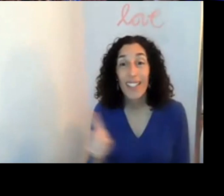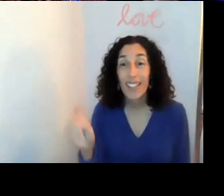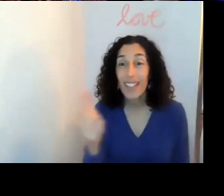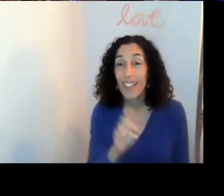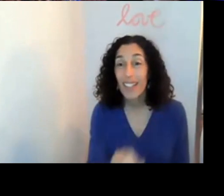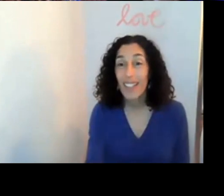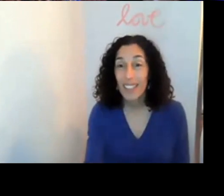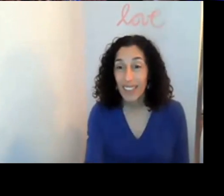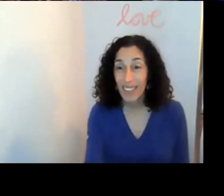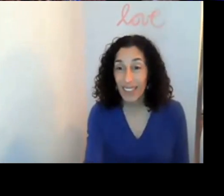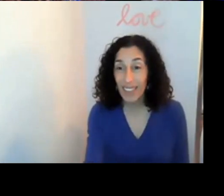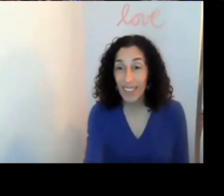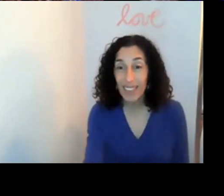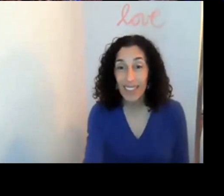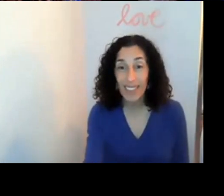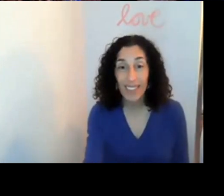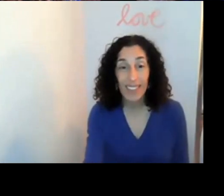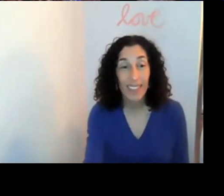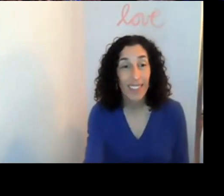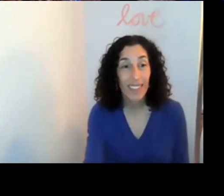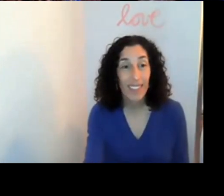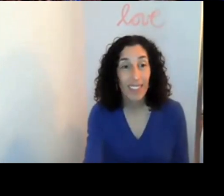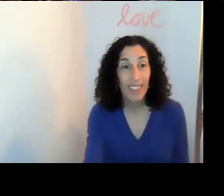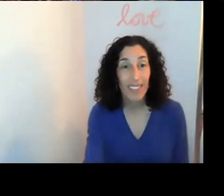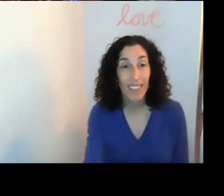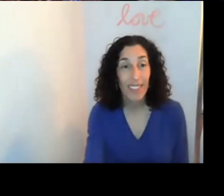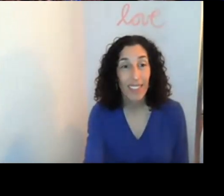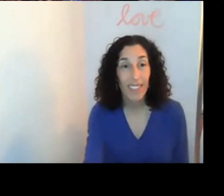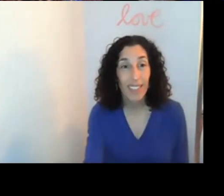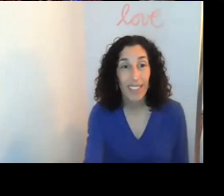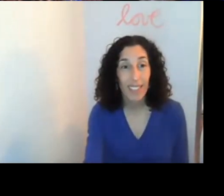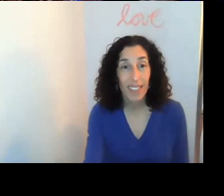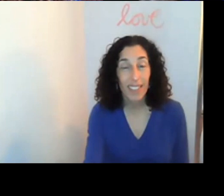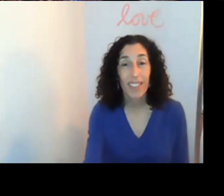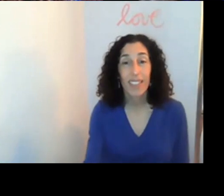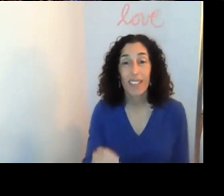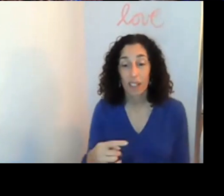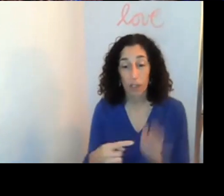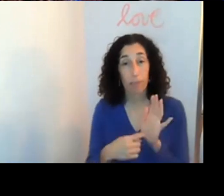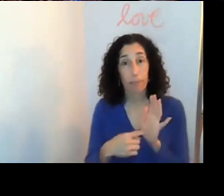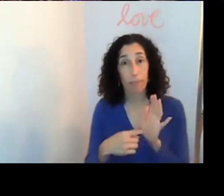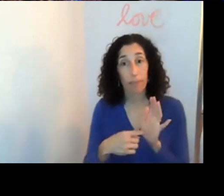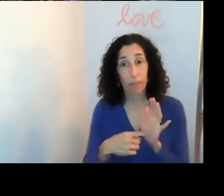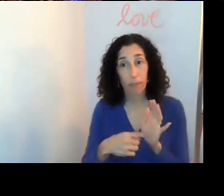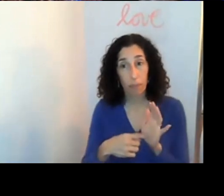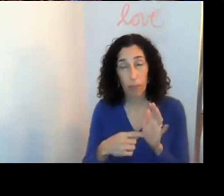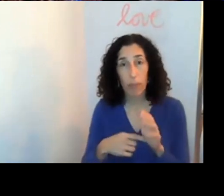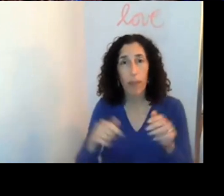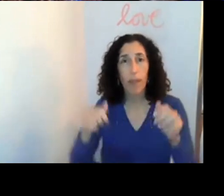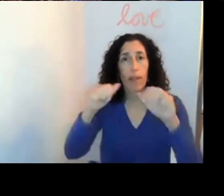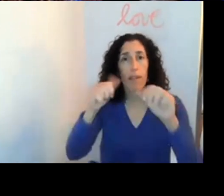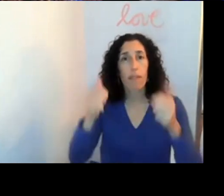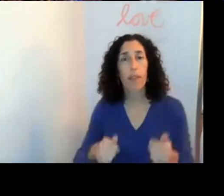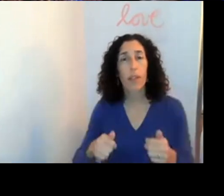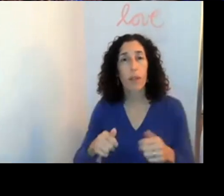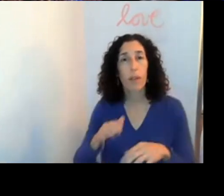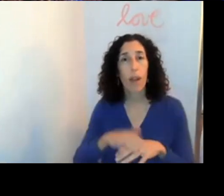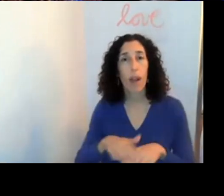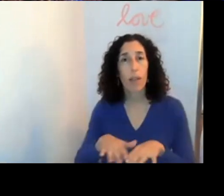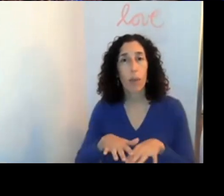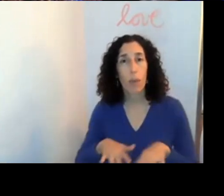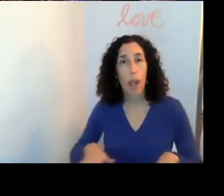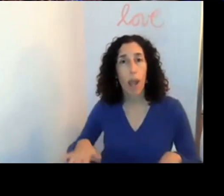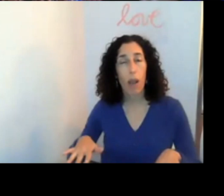adding alt‑text you can add it in Word documents and power points and you can mark something